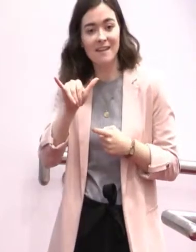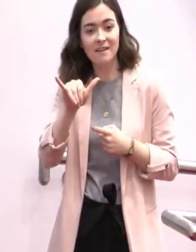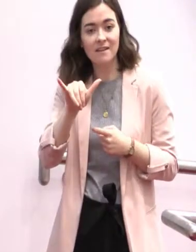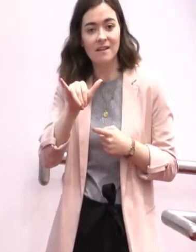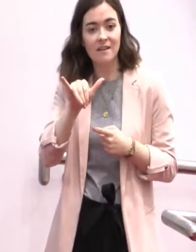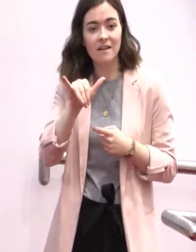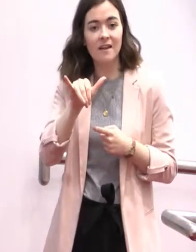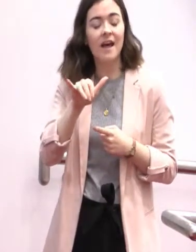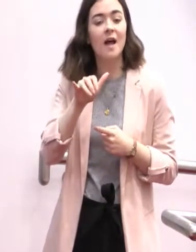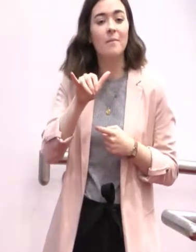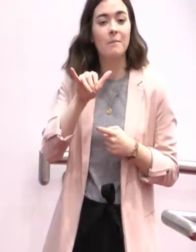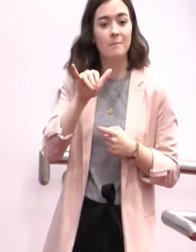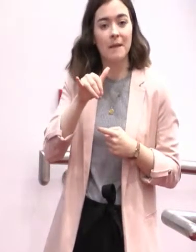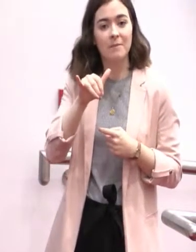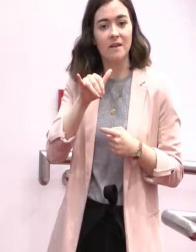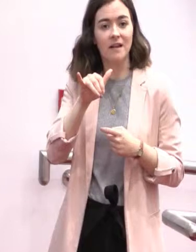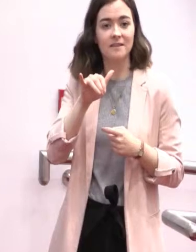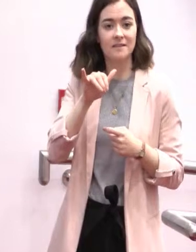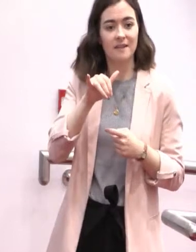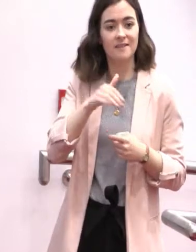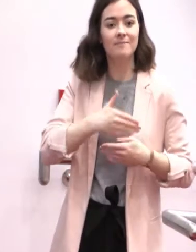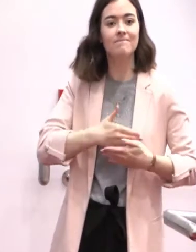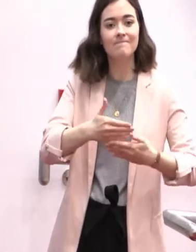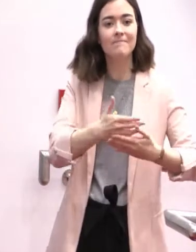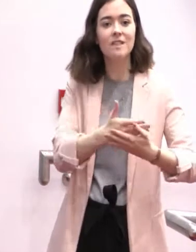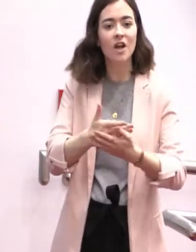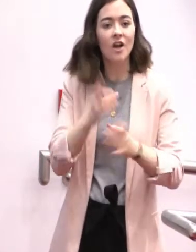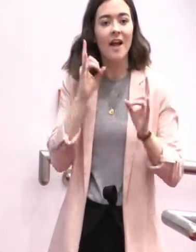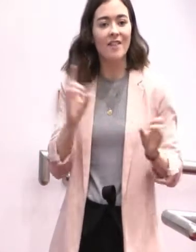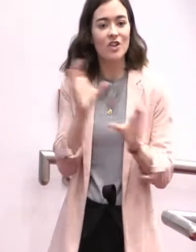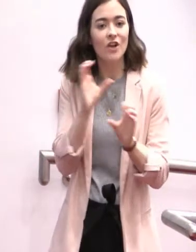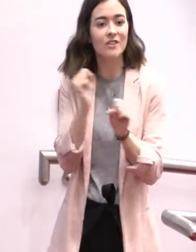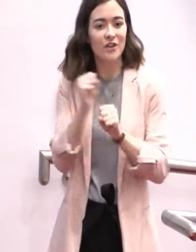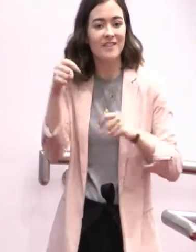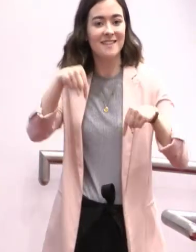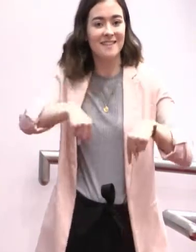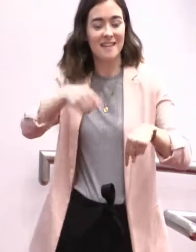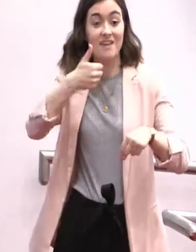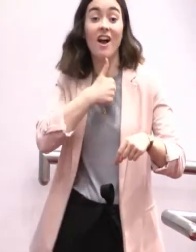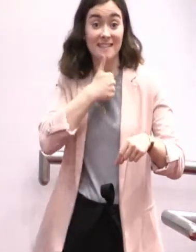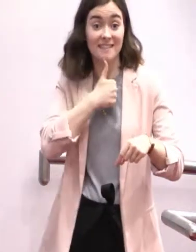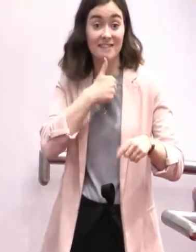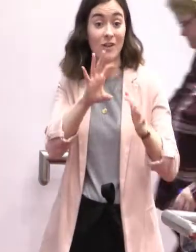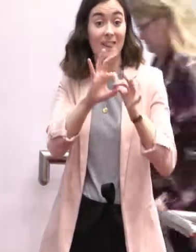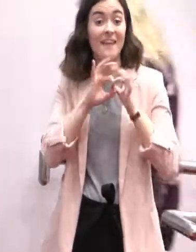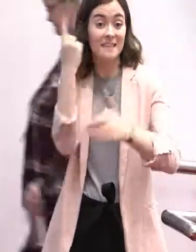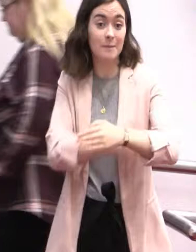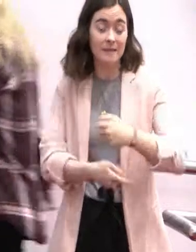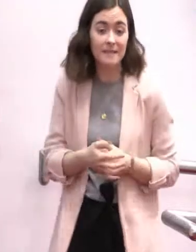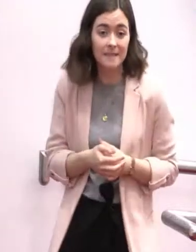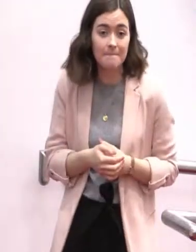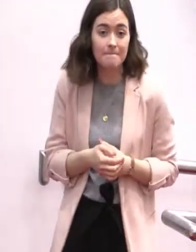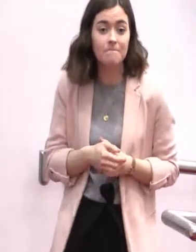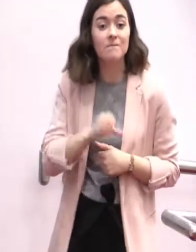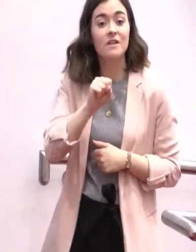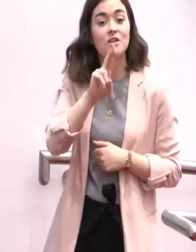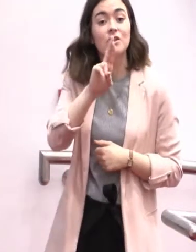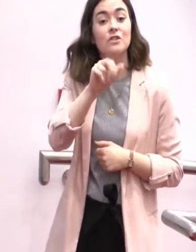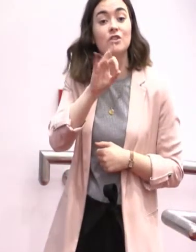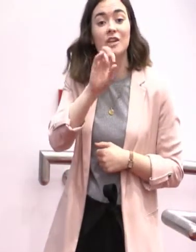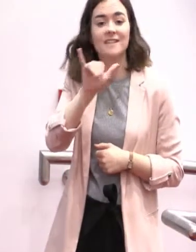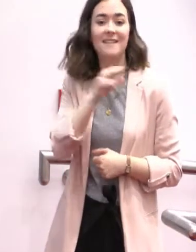fertility service in Iceland in relation to disability.